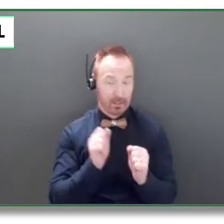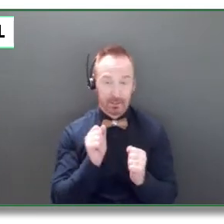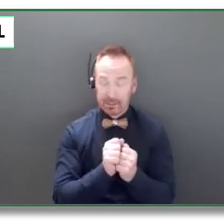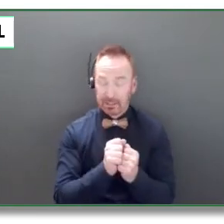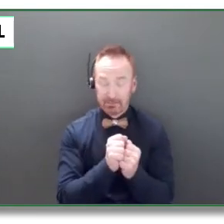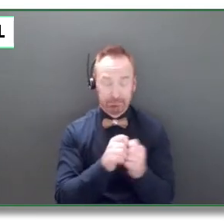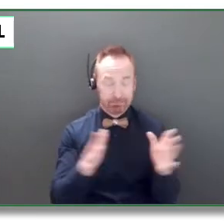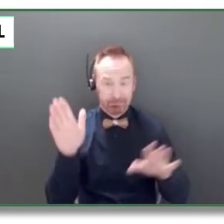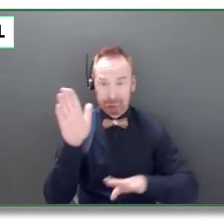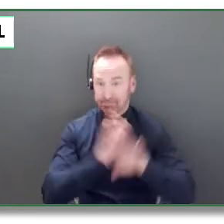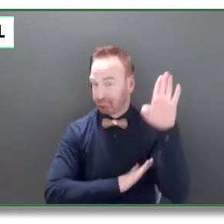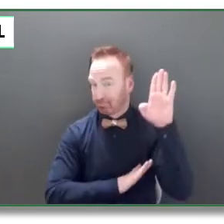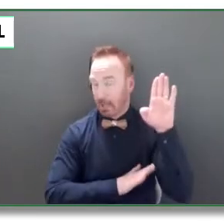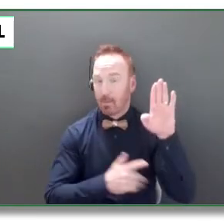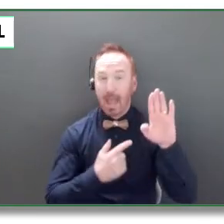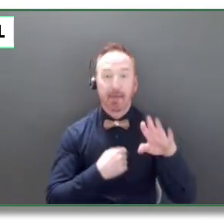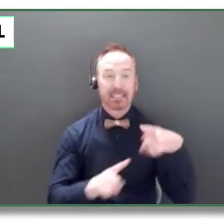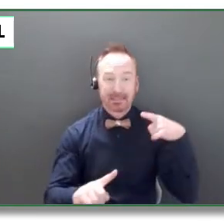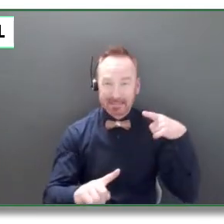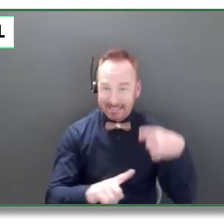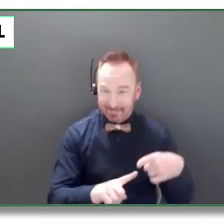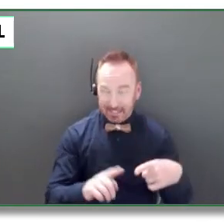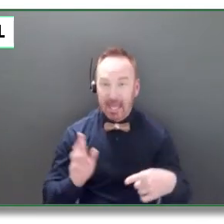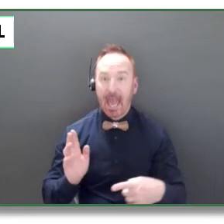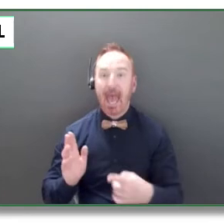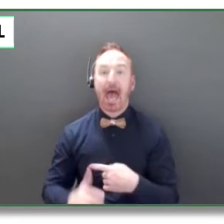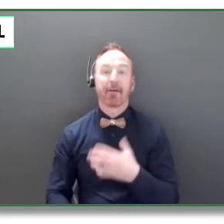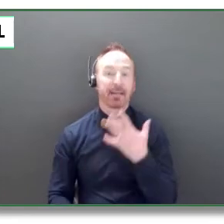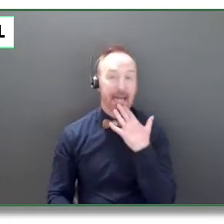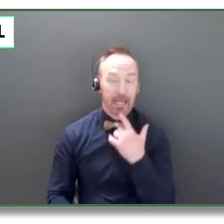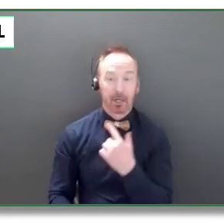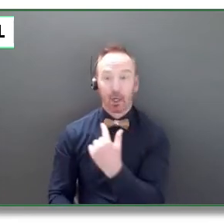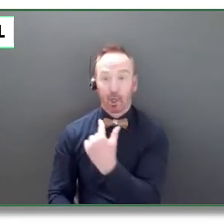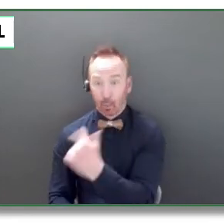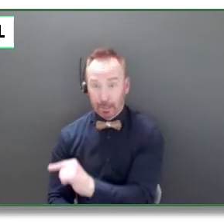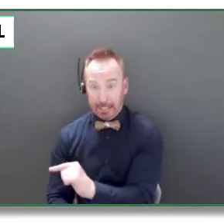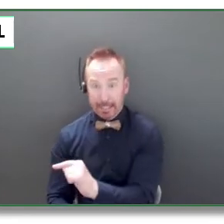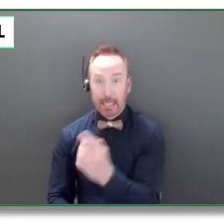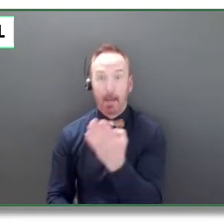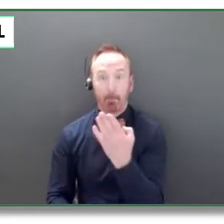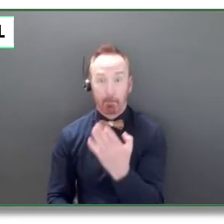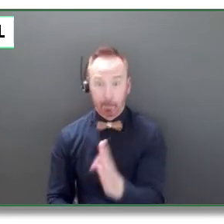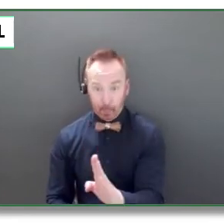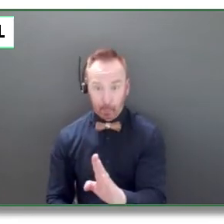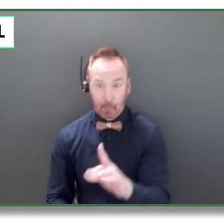trail guidelines. Green, blue, black, double black specifically to adapted mountain